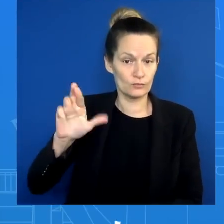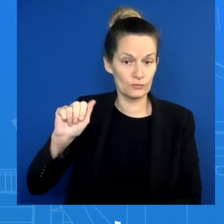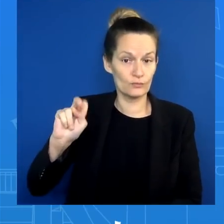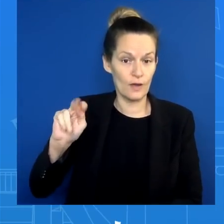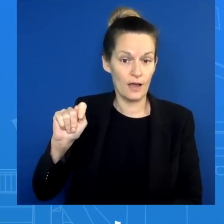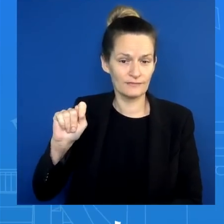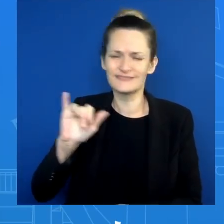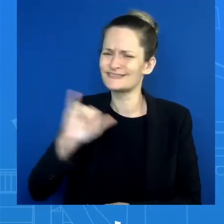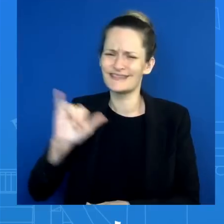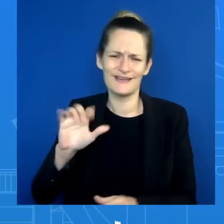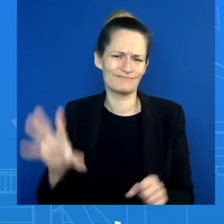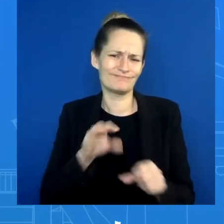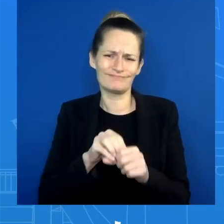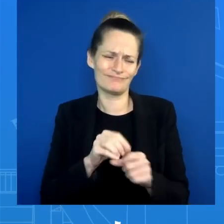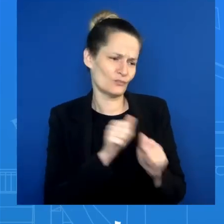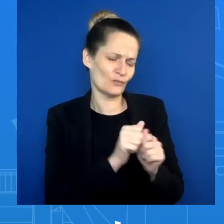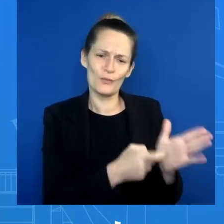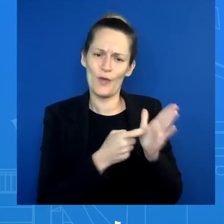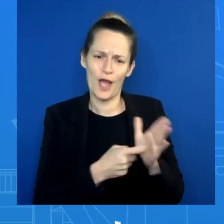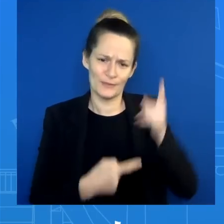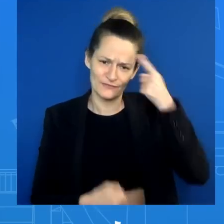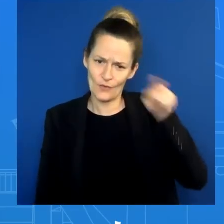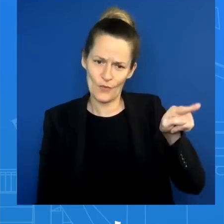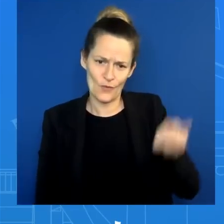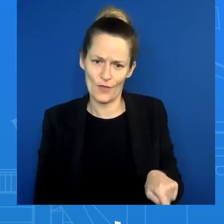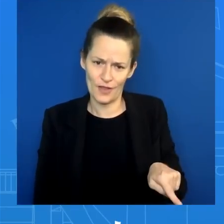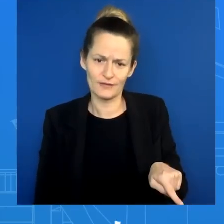And when you look at the Pell Grant provision and you add that piece to it,